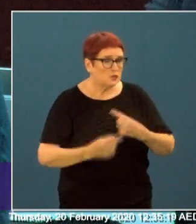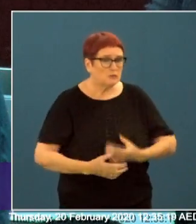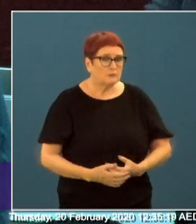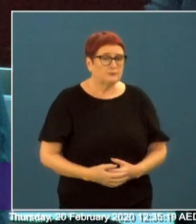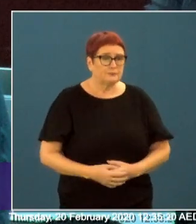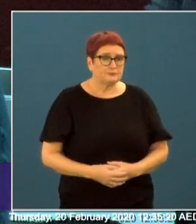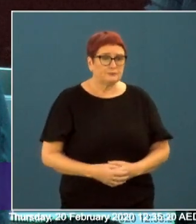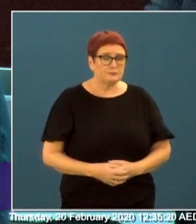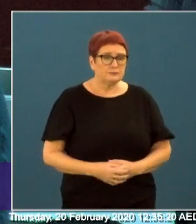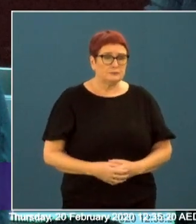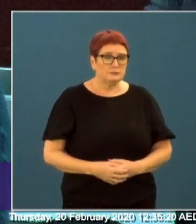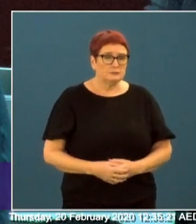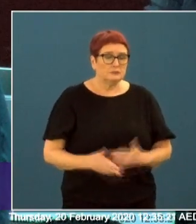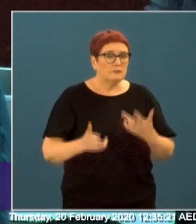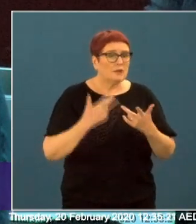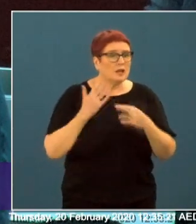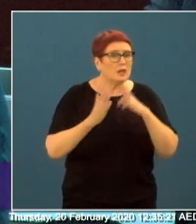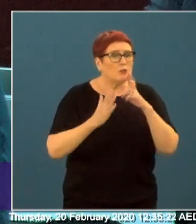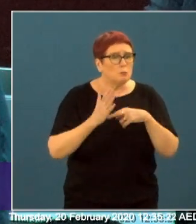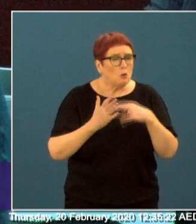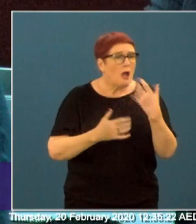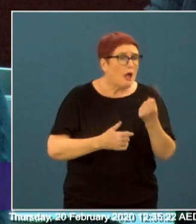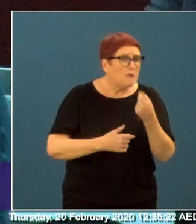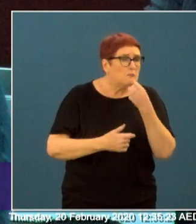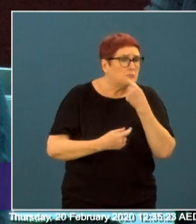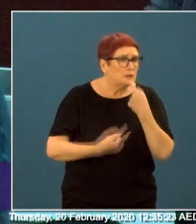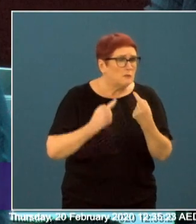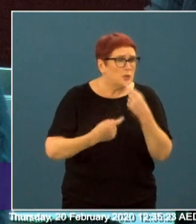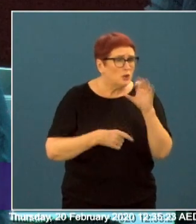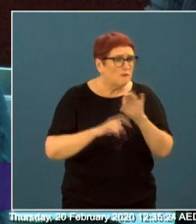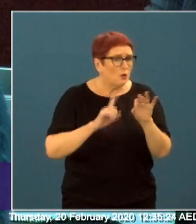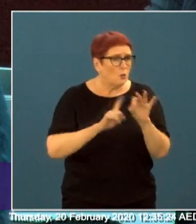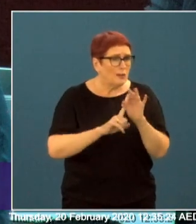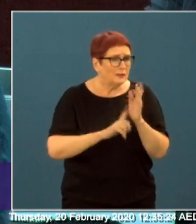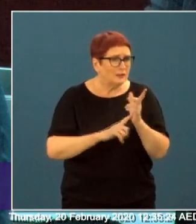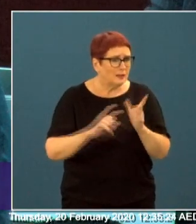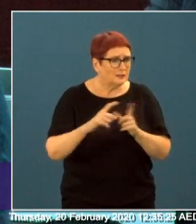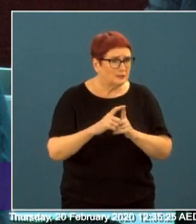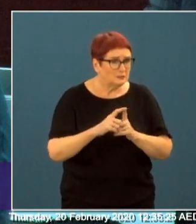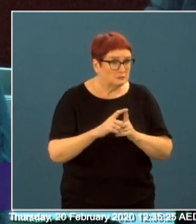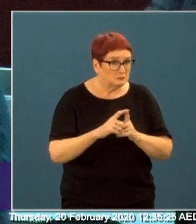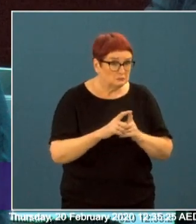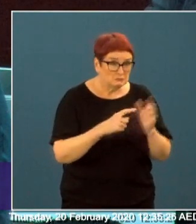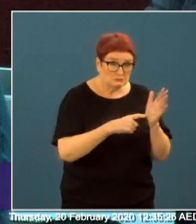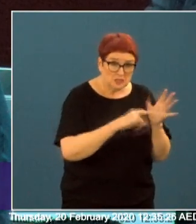that there's also some data for Queensland, but will we find anything for Tasmania, Western Australia,